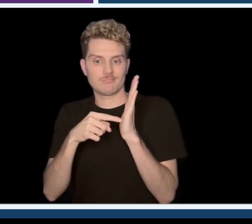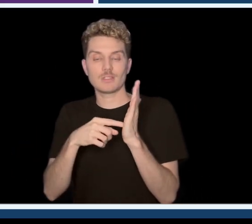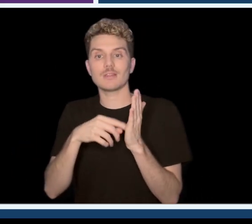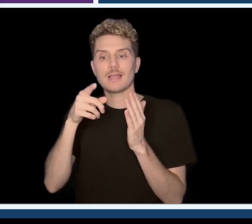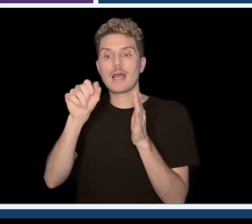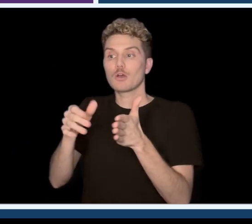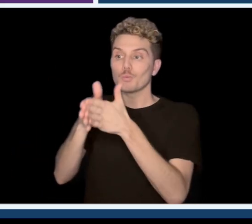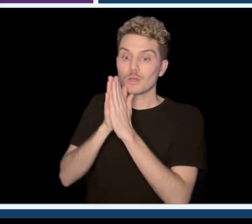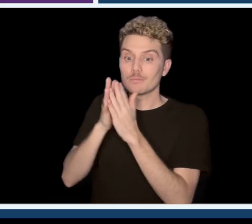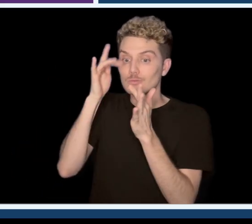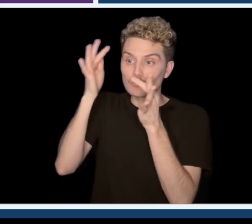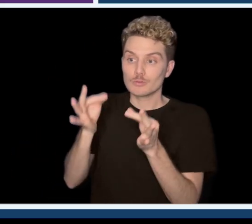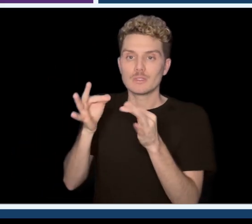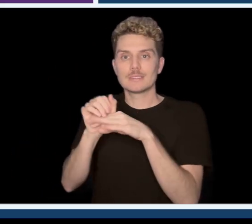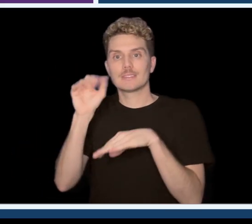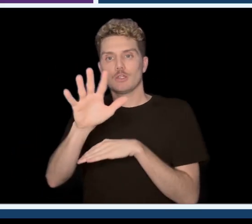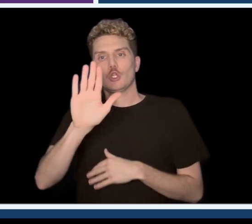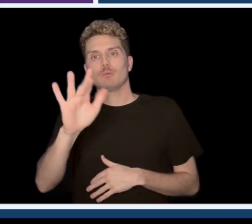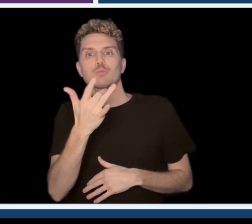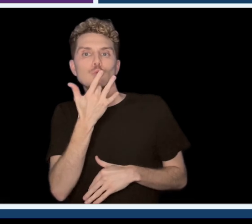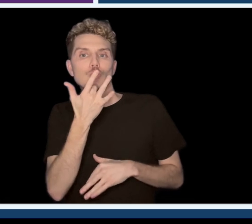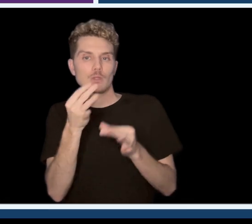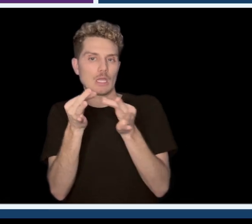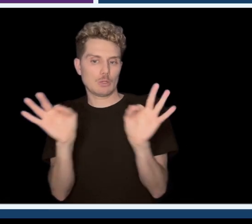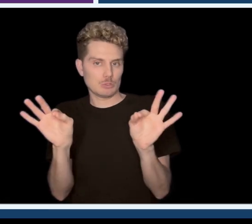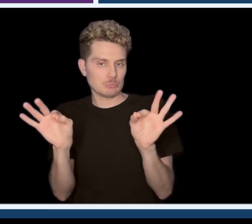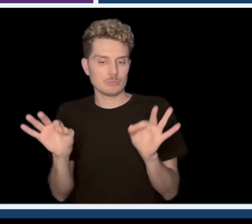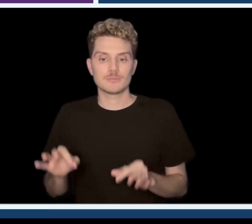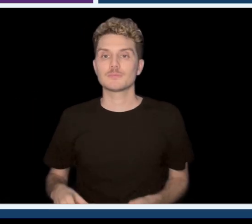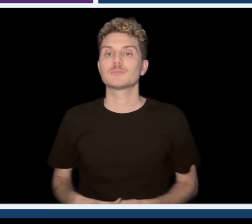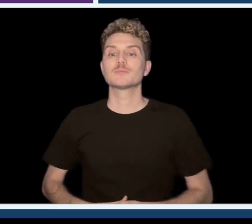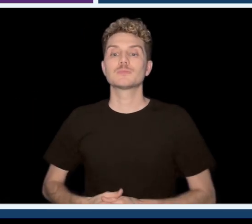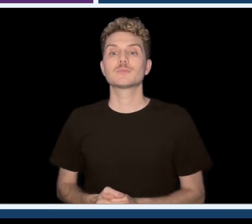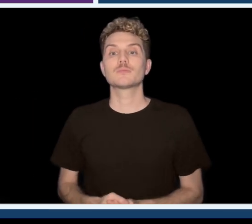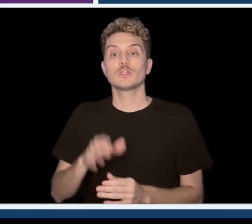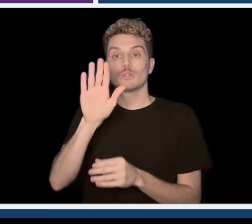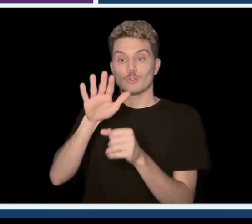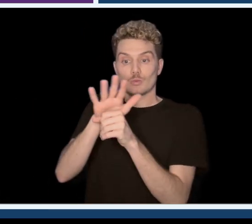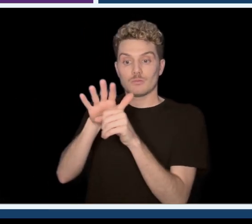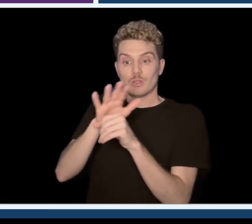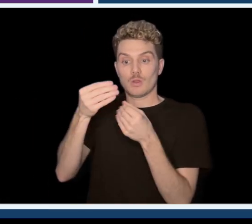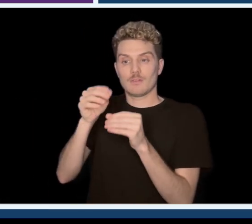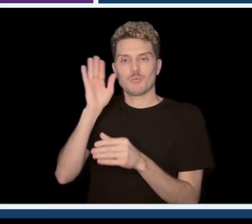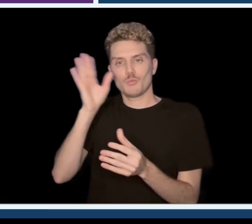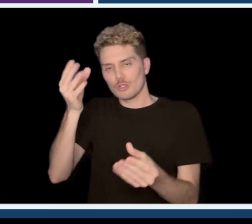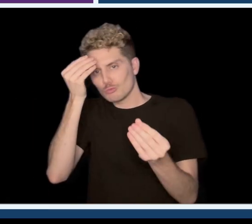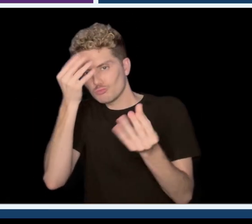You can request this determination to be sent in your preferred language. Your regional office will let you know if